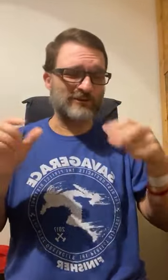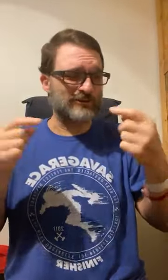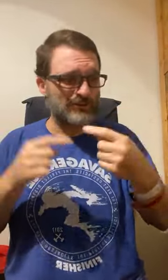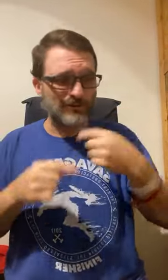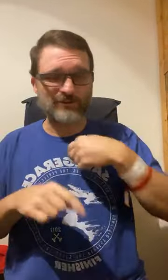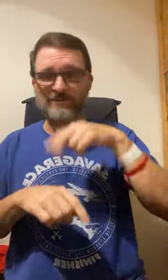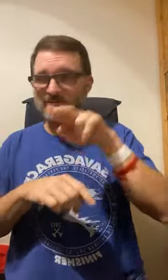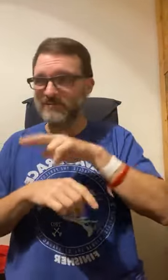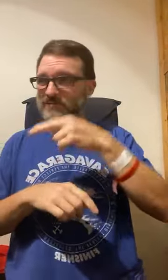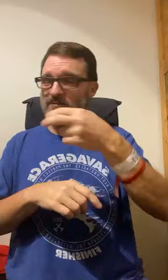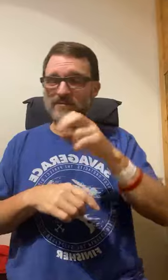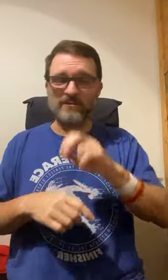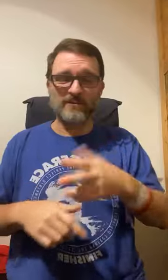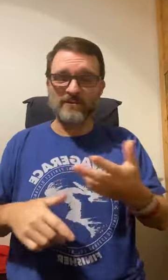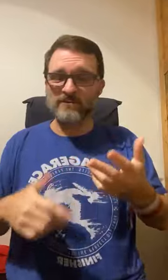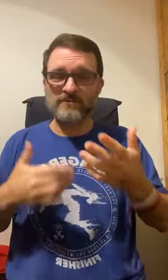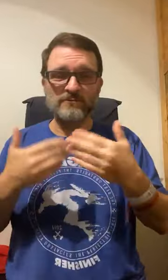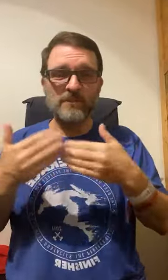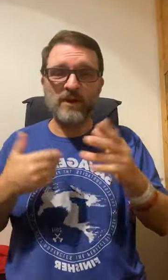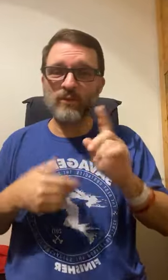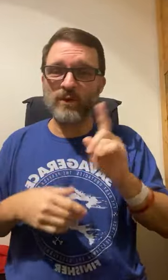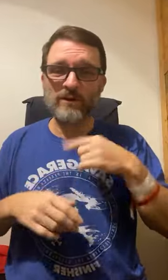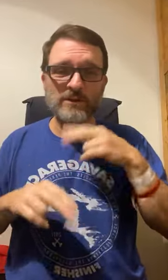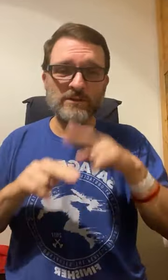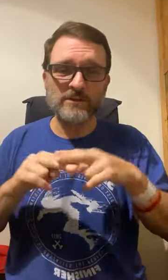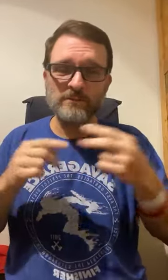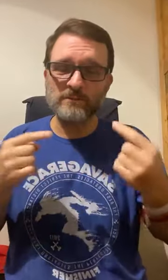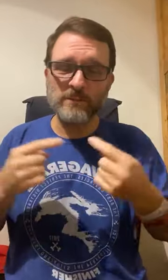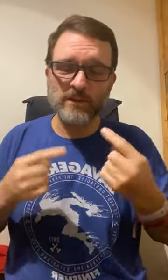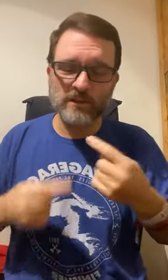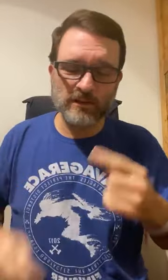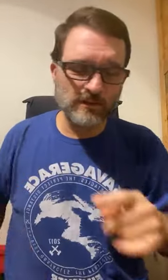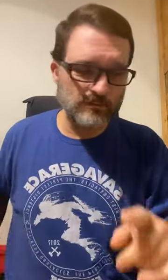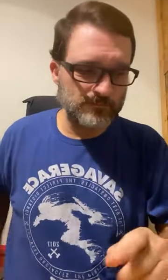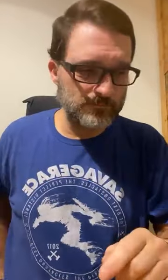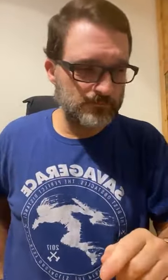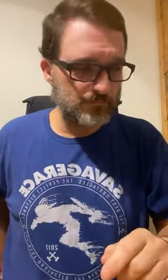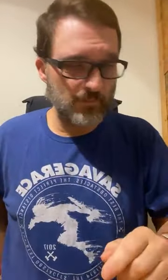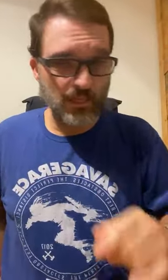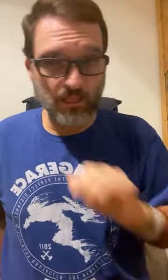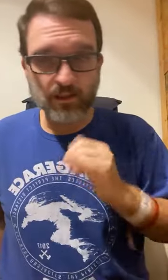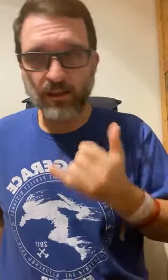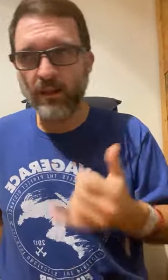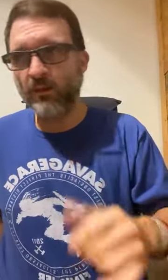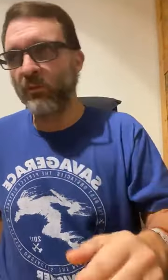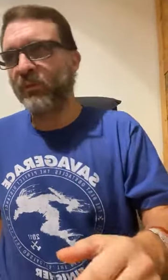I tried to sit on the couch. I was still hurting. No matter where I sit I was still experiencing a lot of pain.